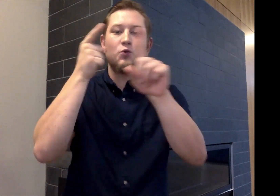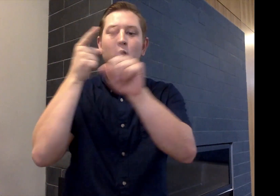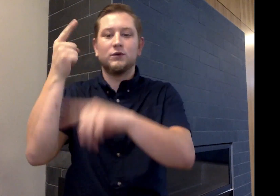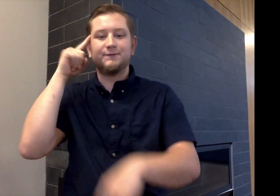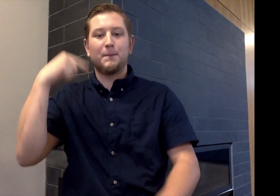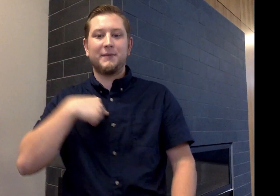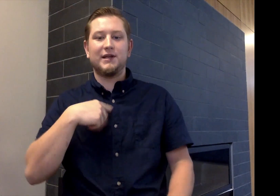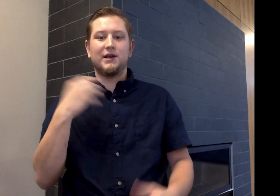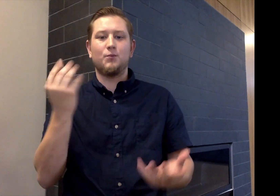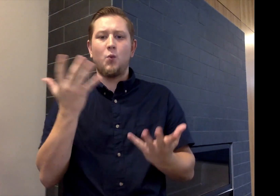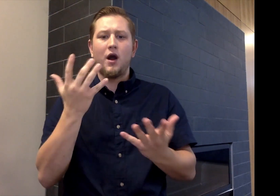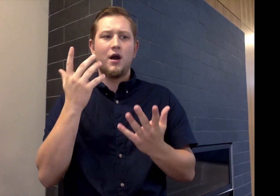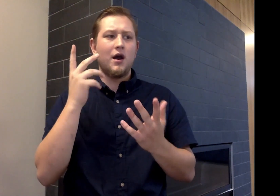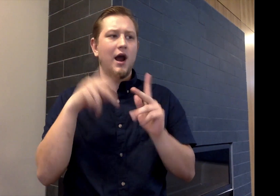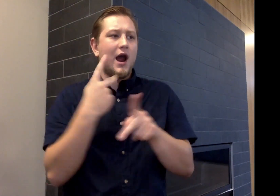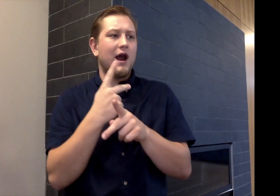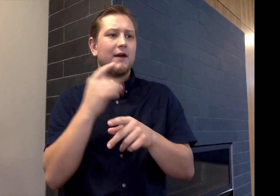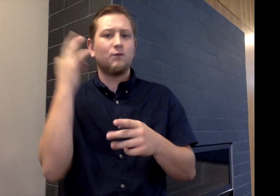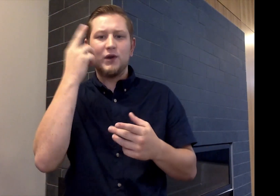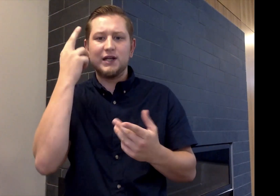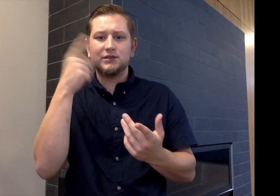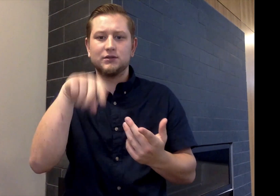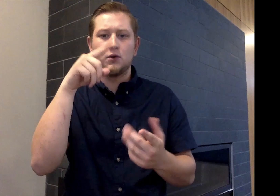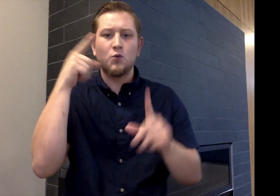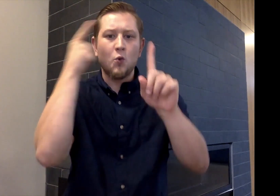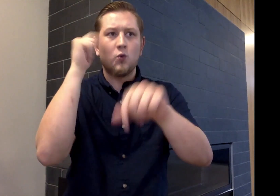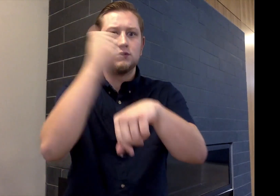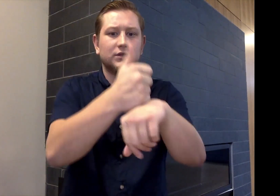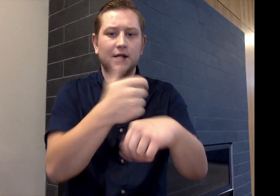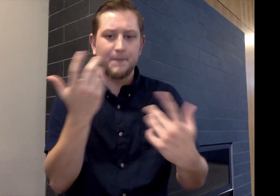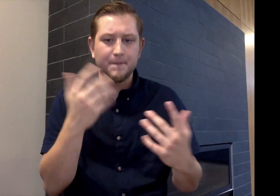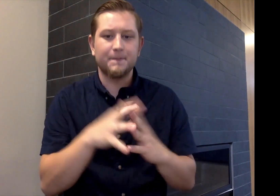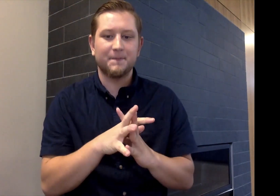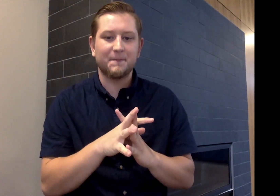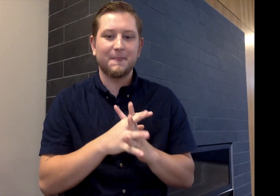and teachers set goals for me and what their rationales were for those goals.